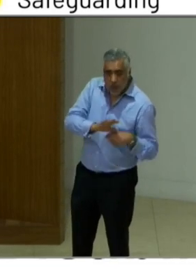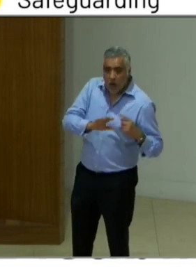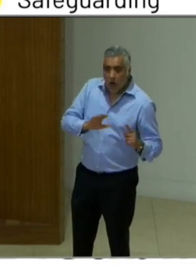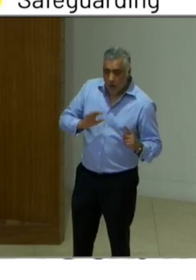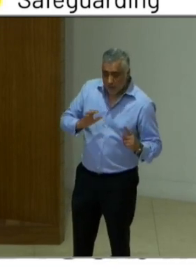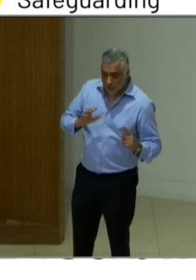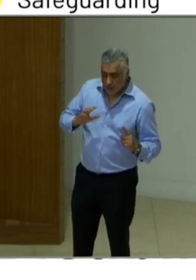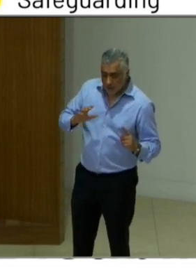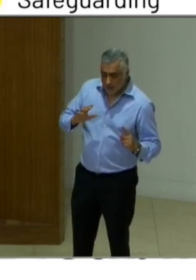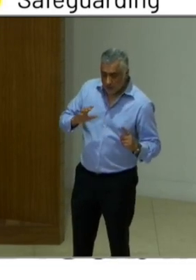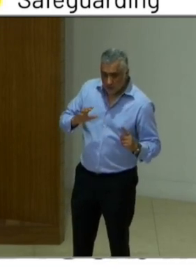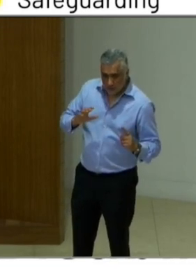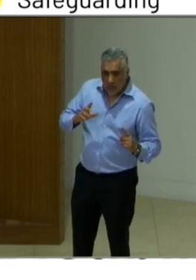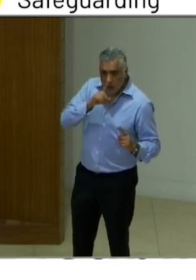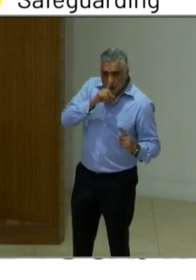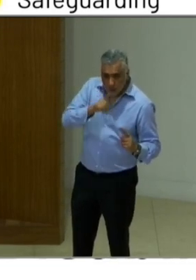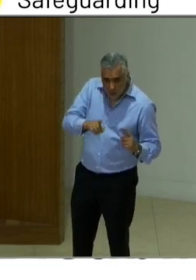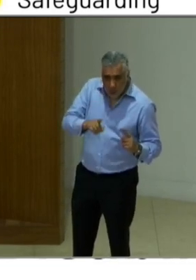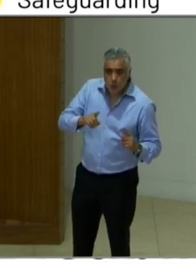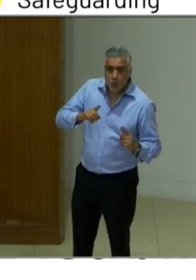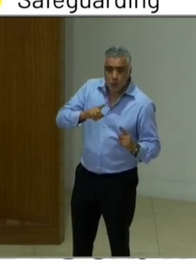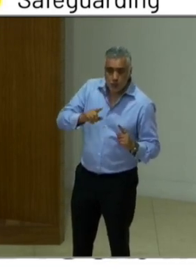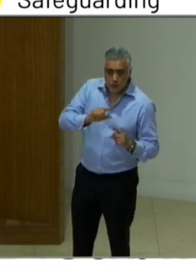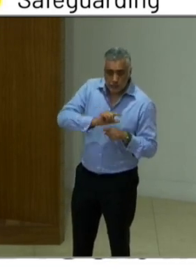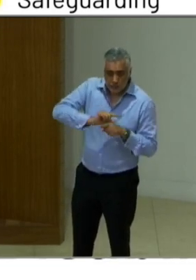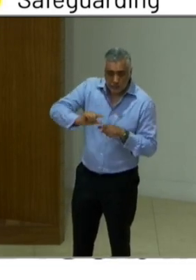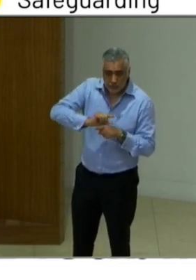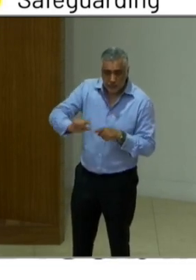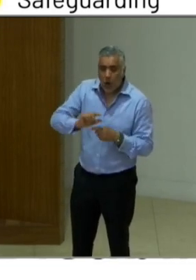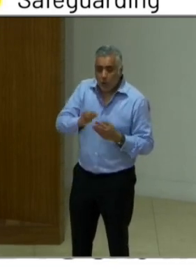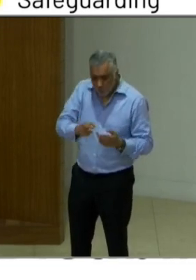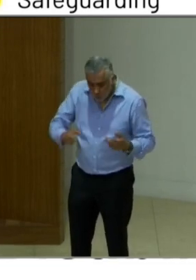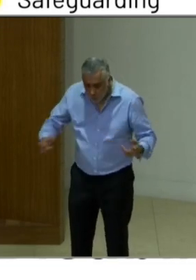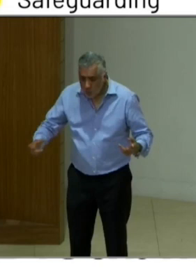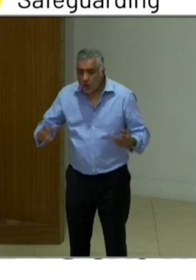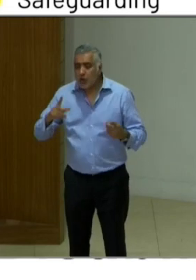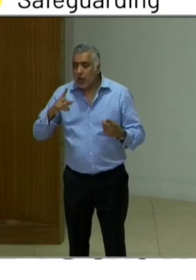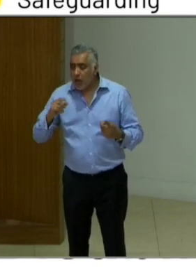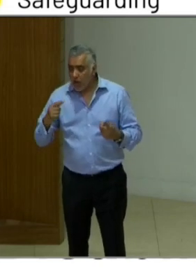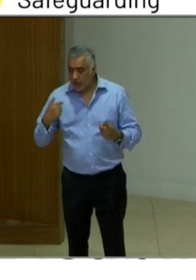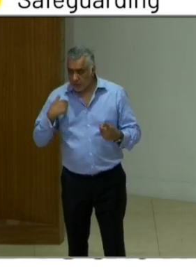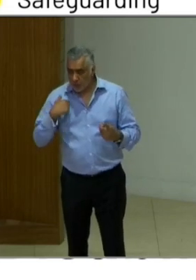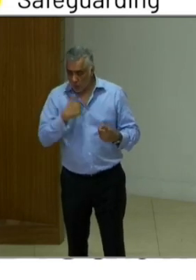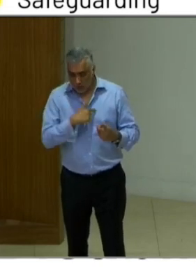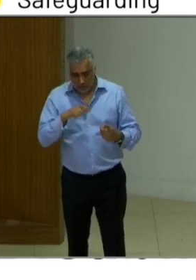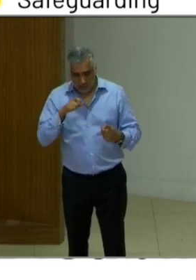of resources and true fraternity, the oppositie to condescending and